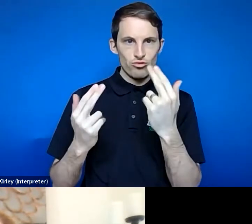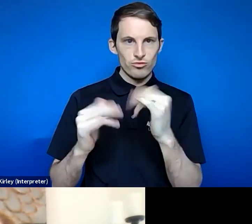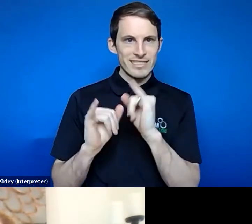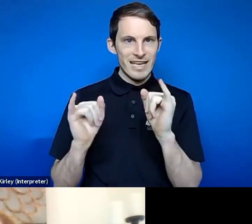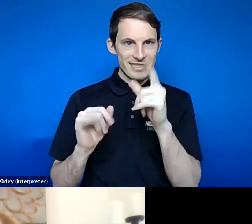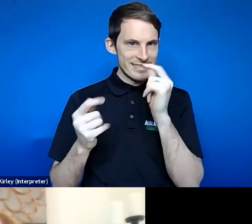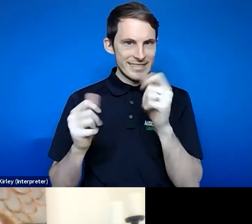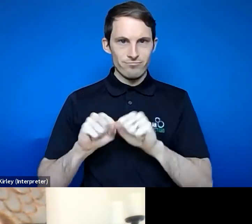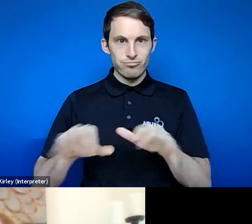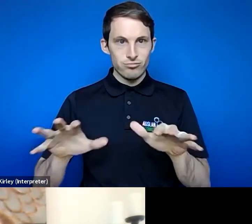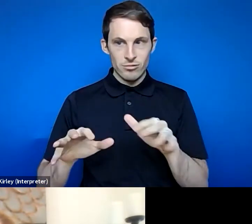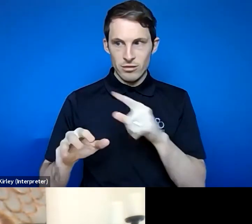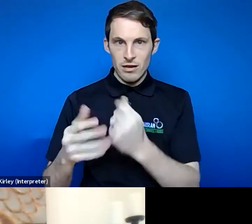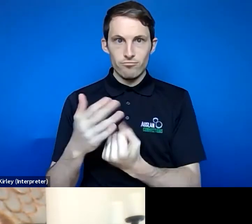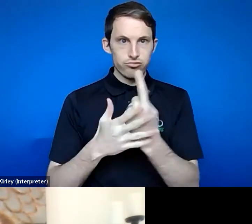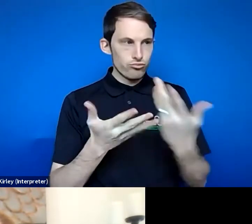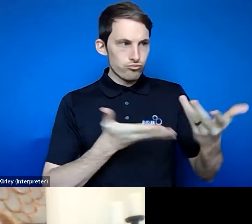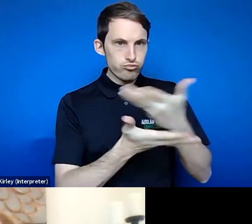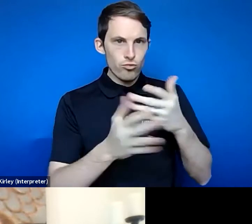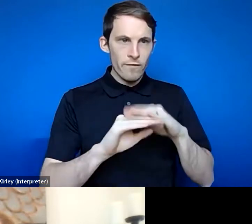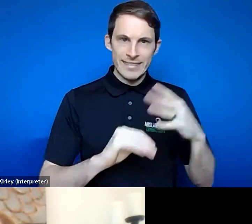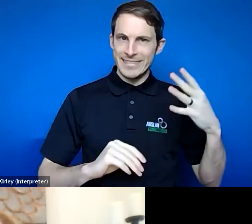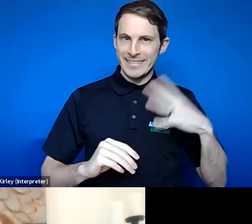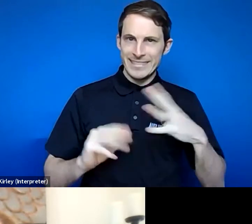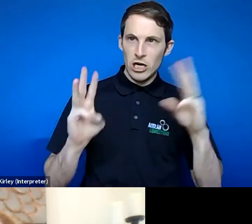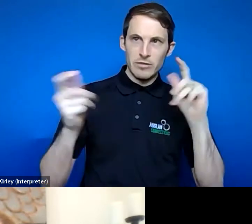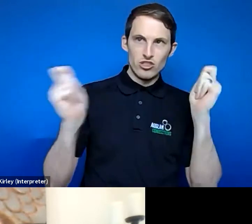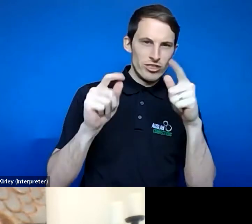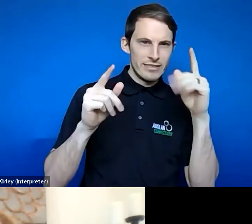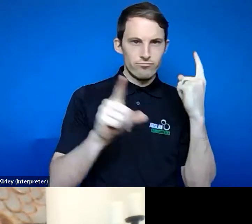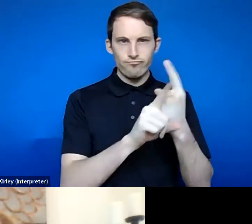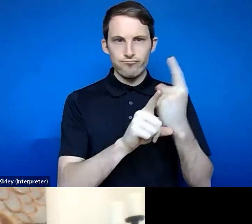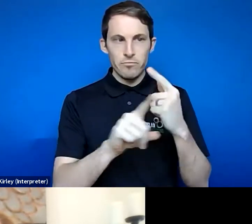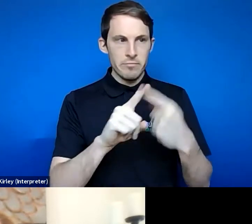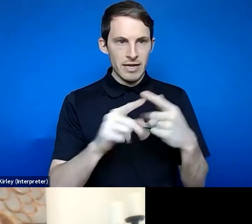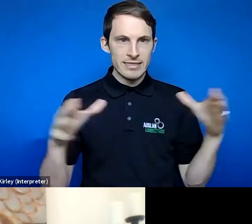of climate change and community resilience and I'm proud to see that we rallied to support